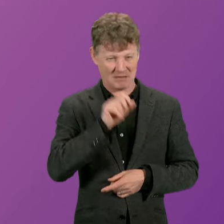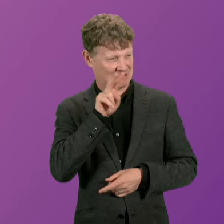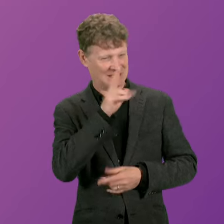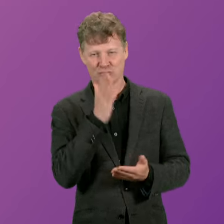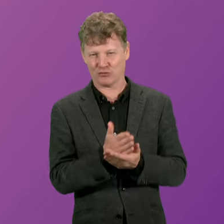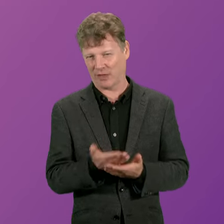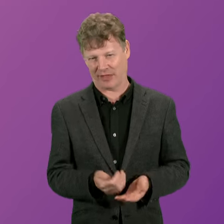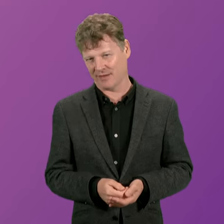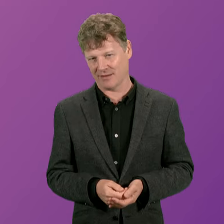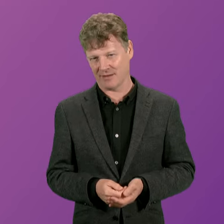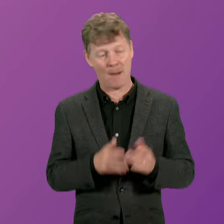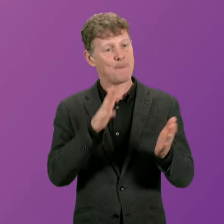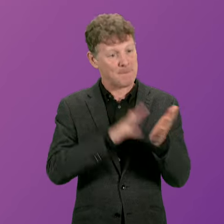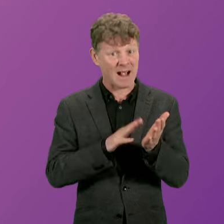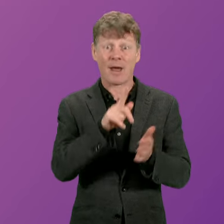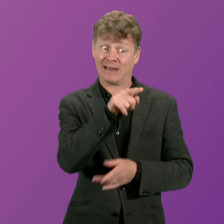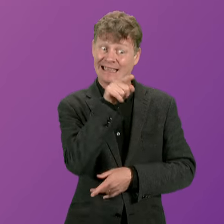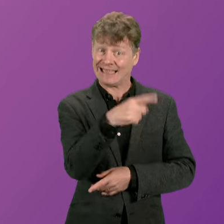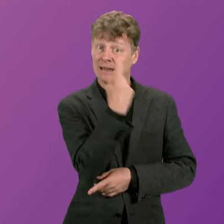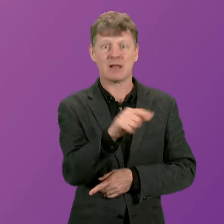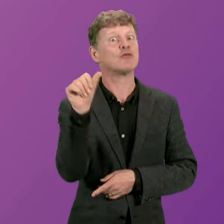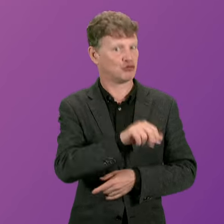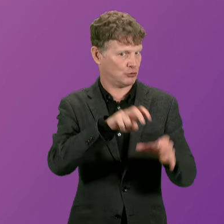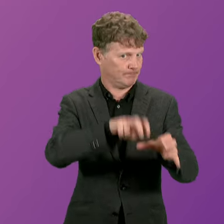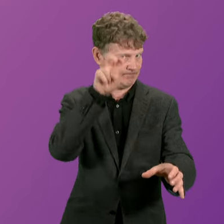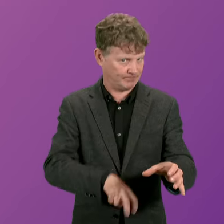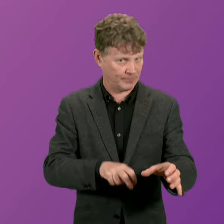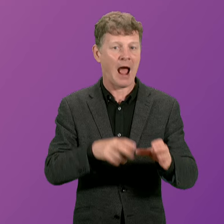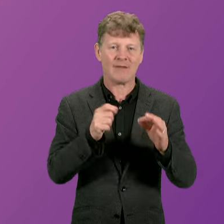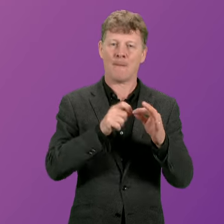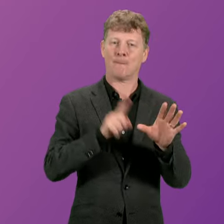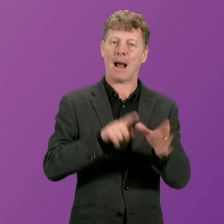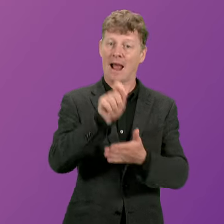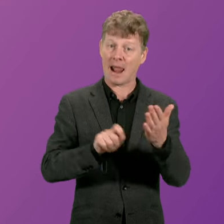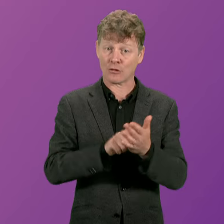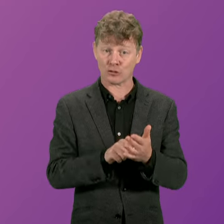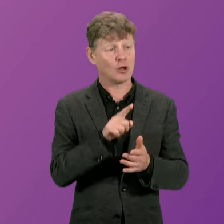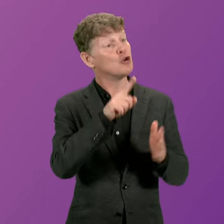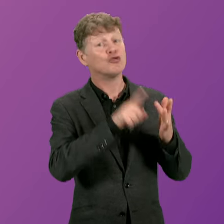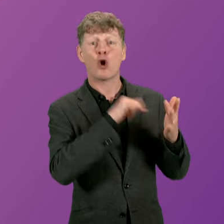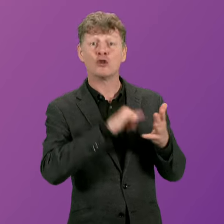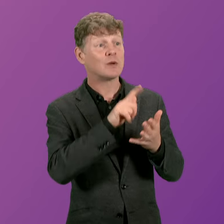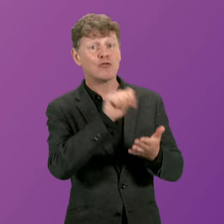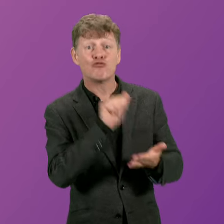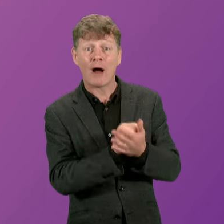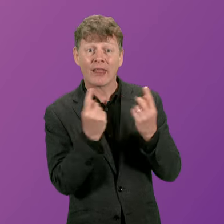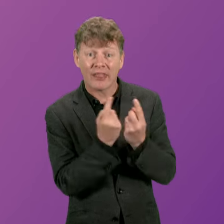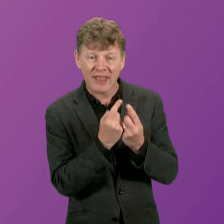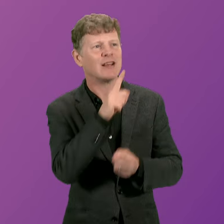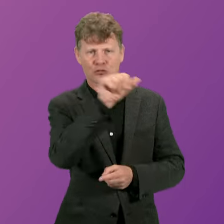Michael Matheson should do the right thing: he should stand down and allow a by-election. If John Swinney were going to do the right thing, he would demand that of him, too. However,